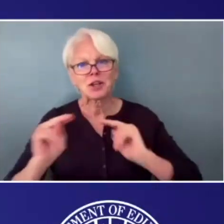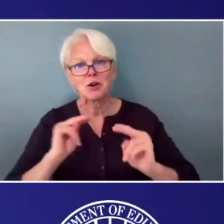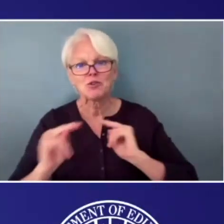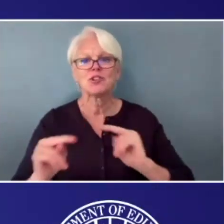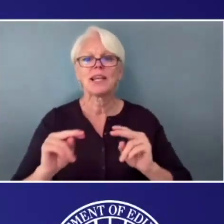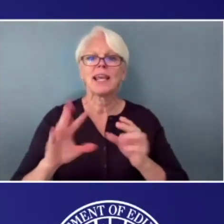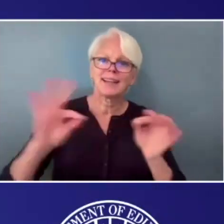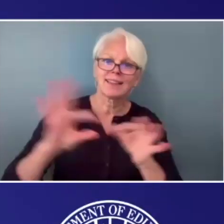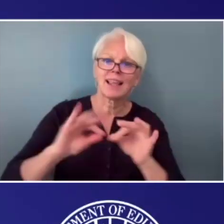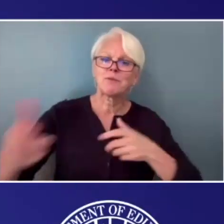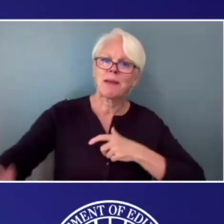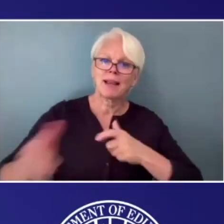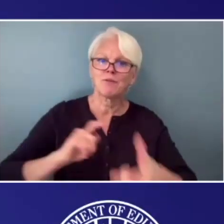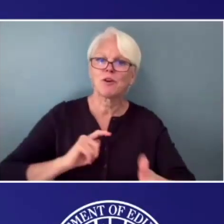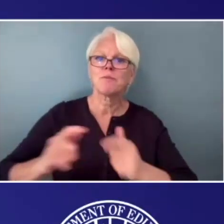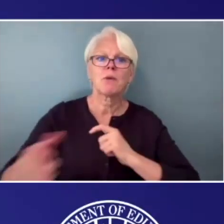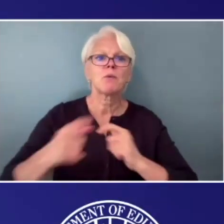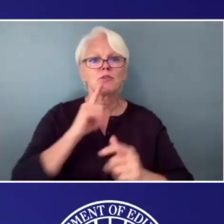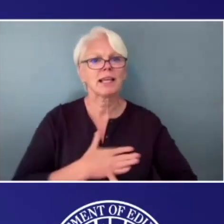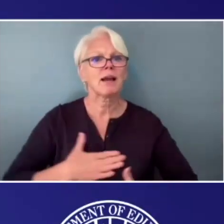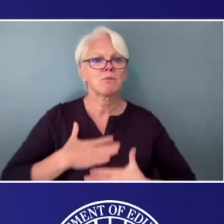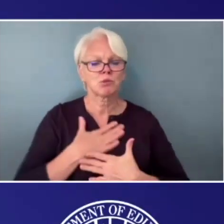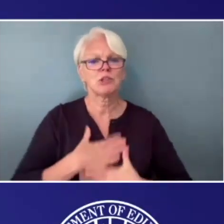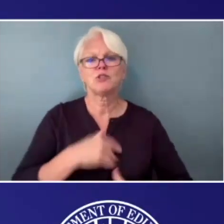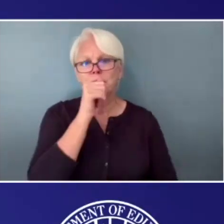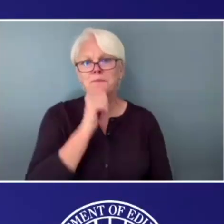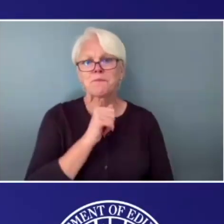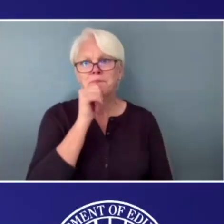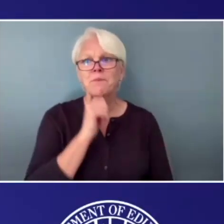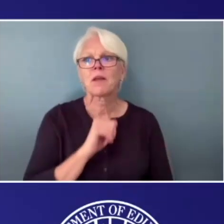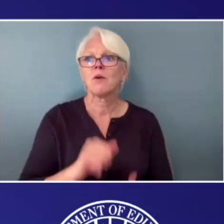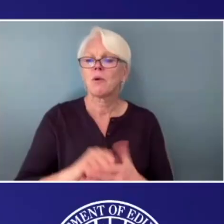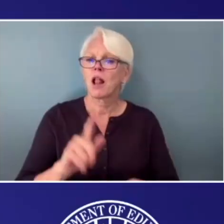forth. We really appreciate you hanging in there with a very long day of a good,